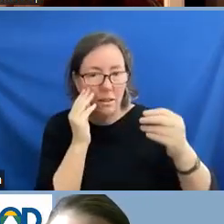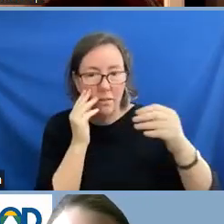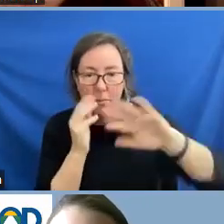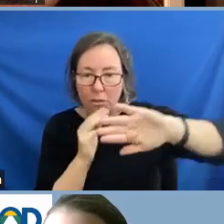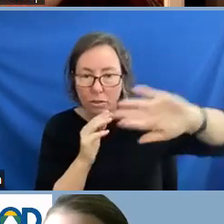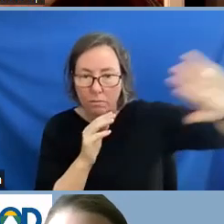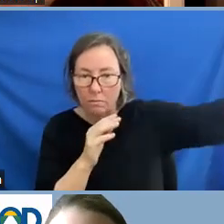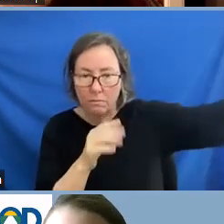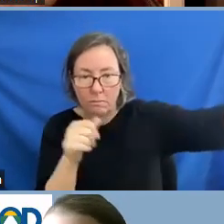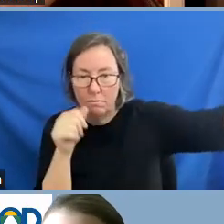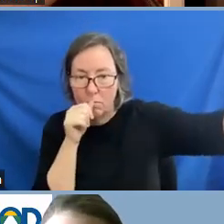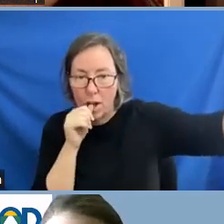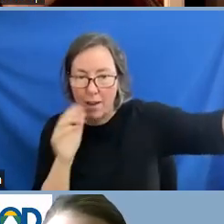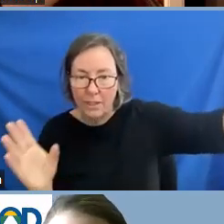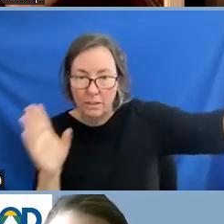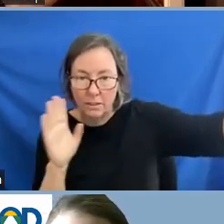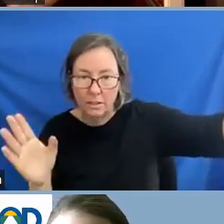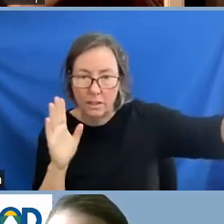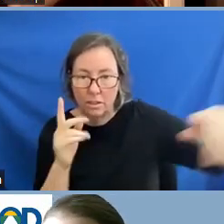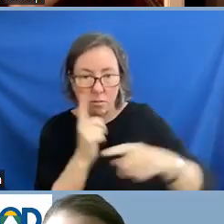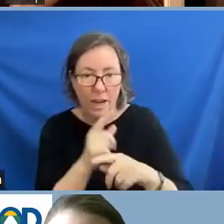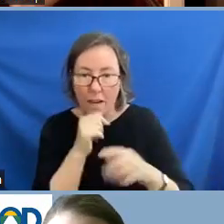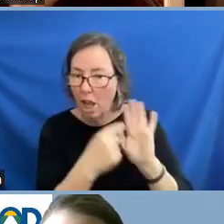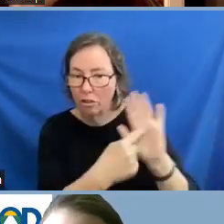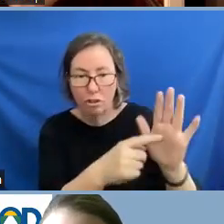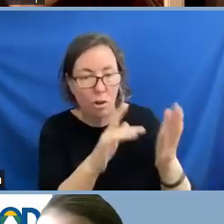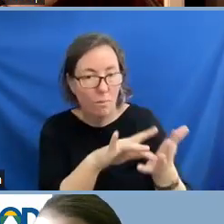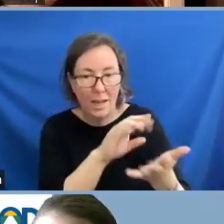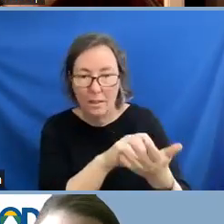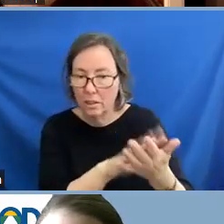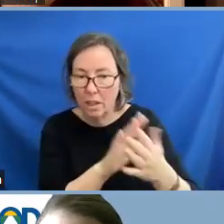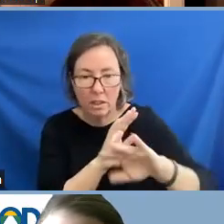You're not giving the manager any medical documentation or information about